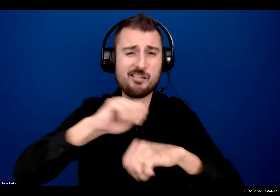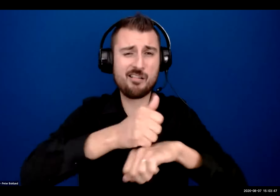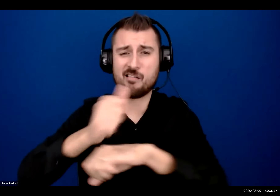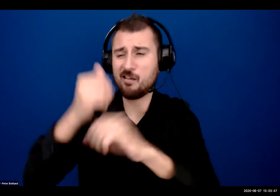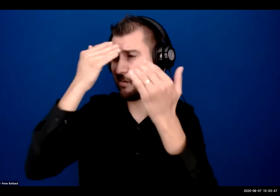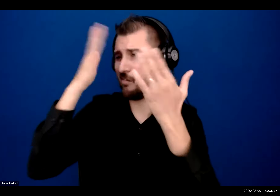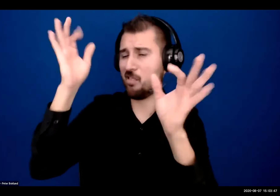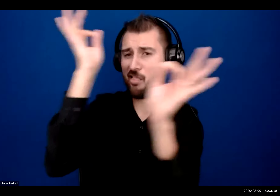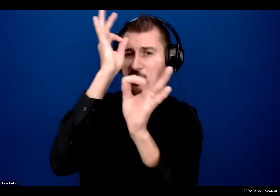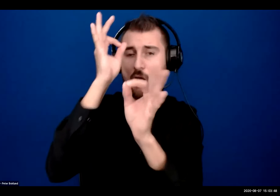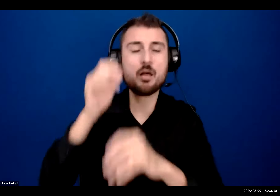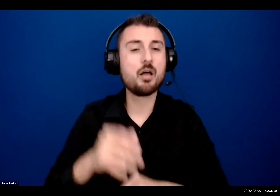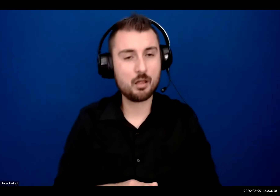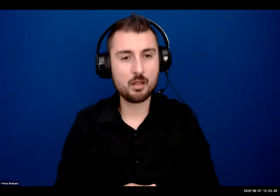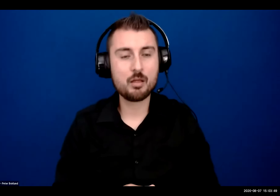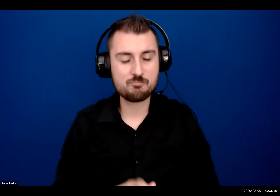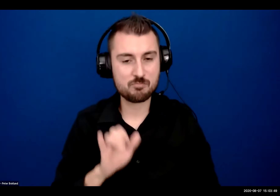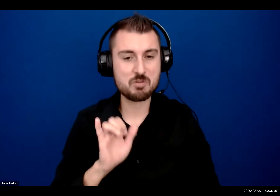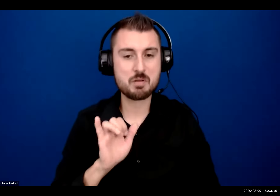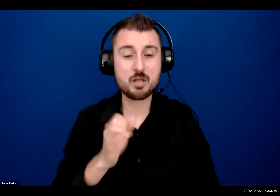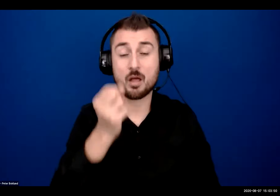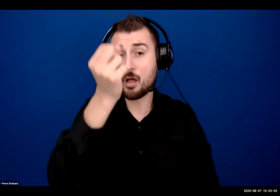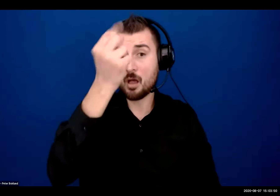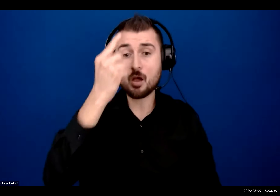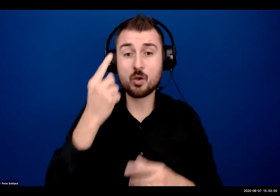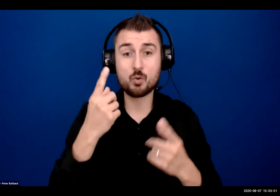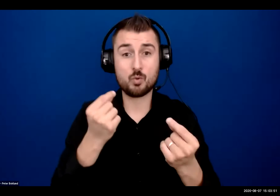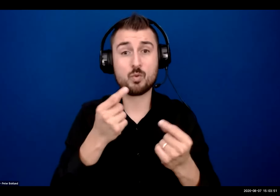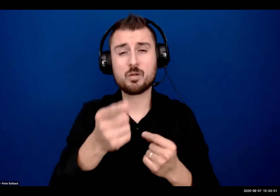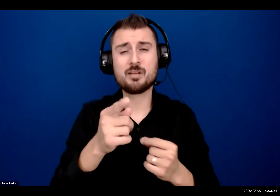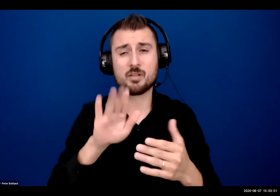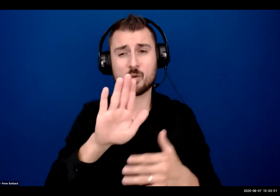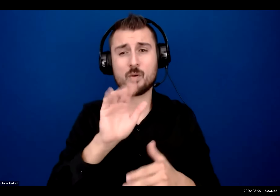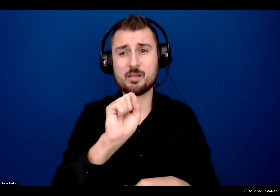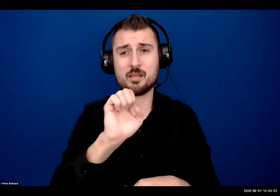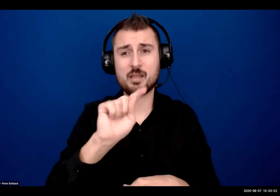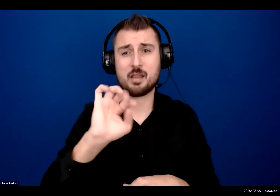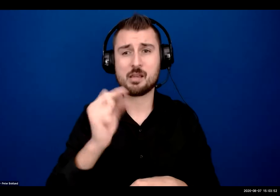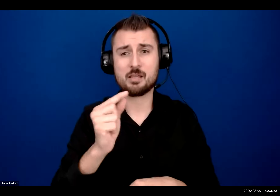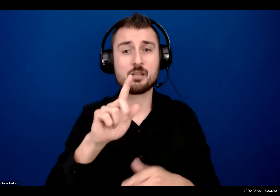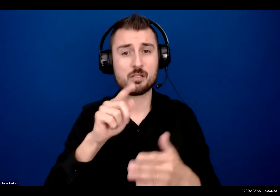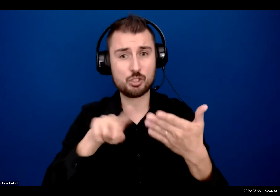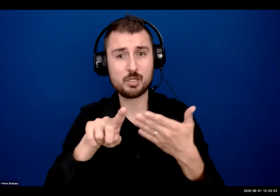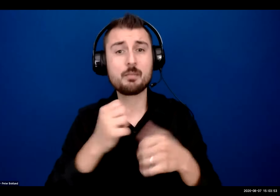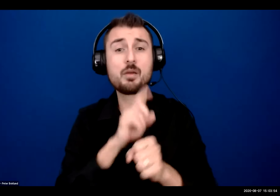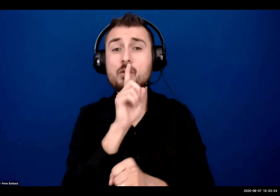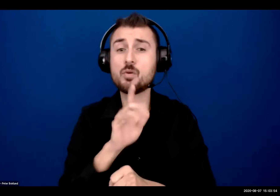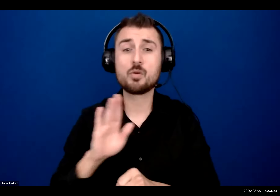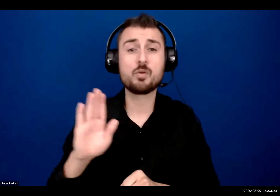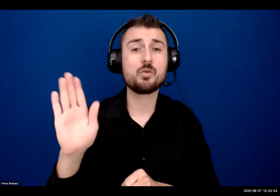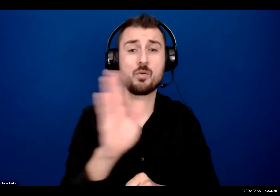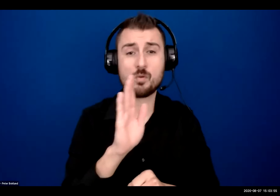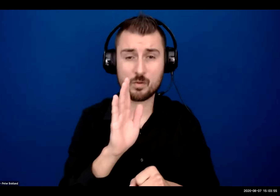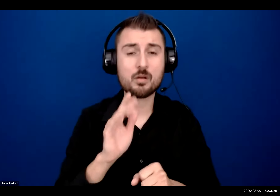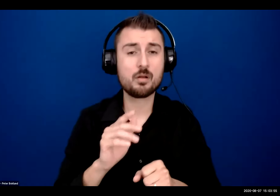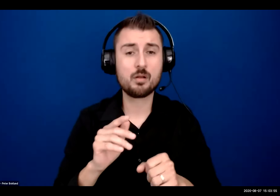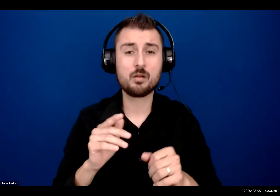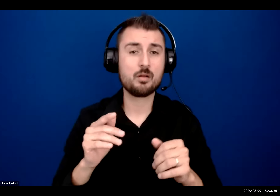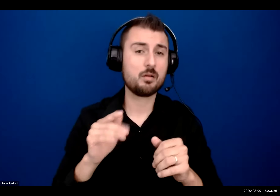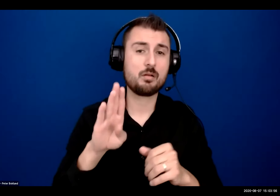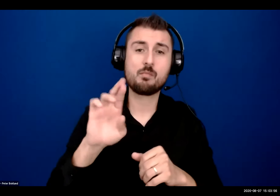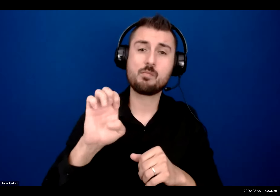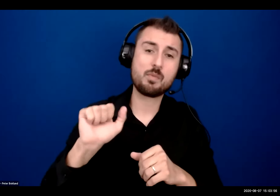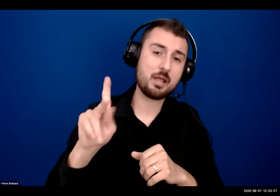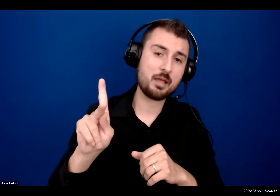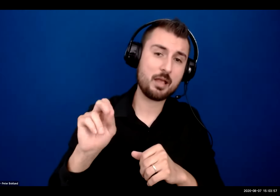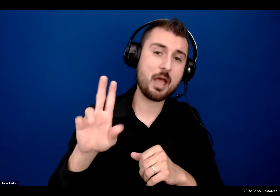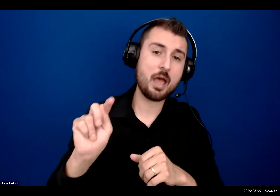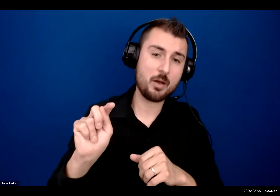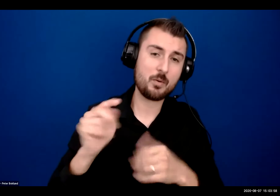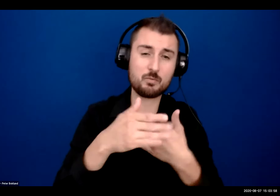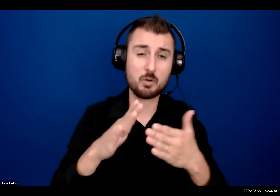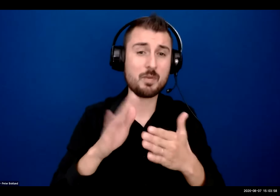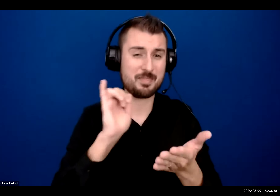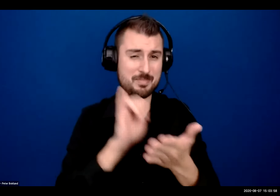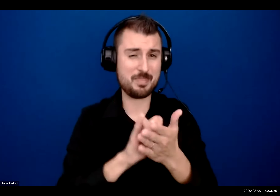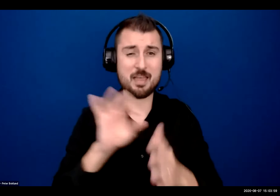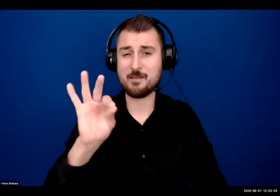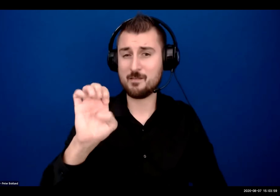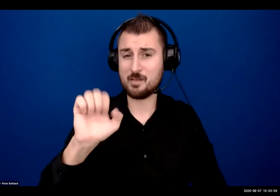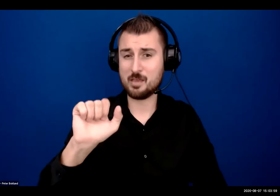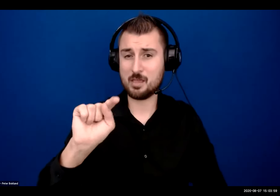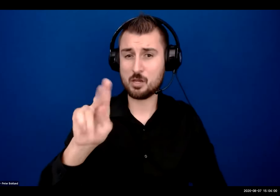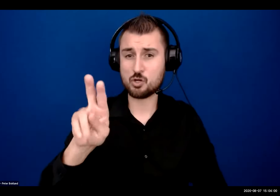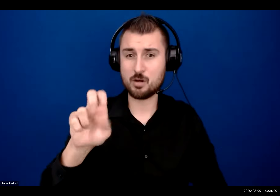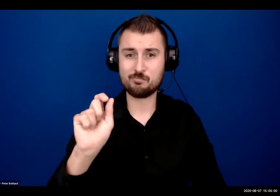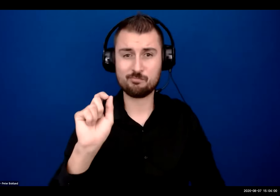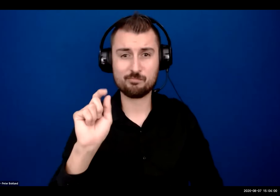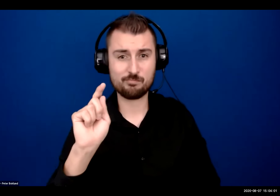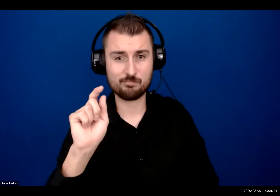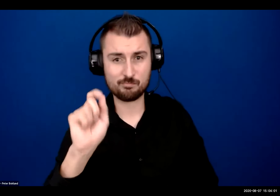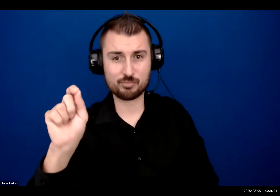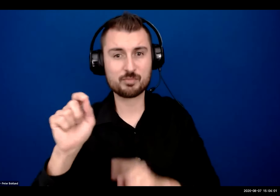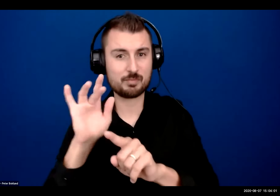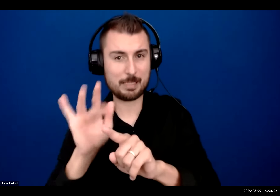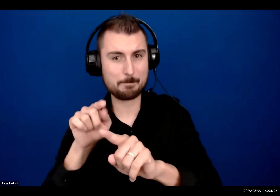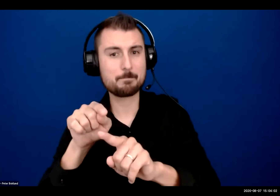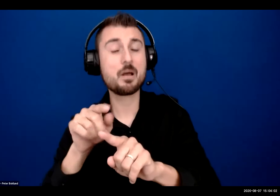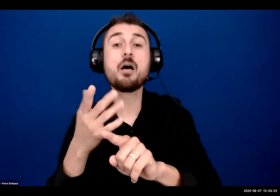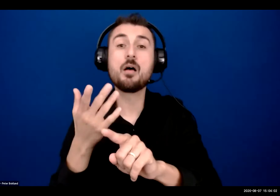And so I can do break out rooms if I'm doing it previously or getting ready or prepare it but I don't know to do it while I'm in the actual room?